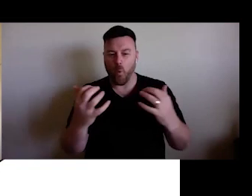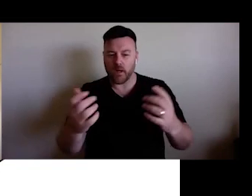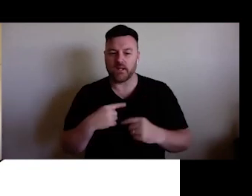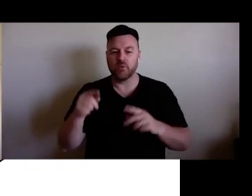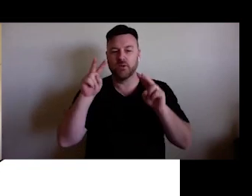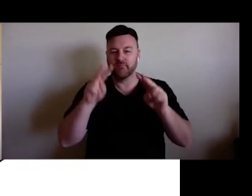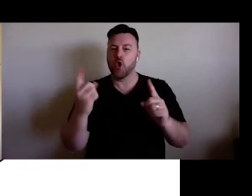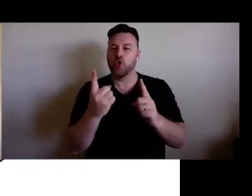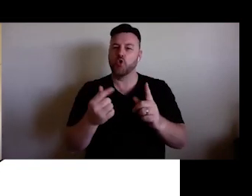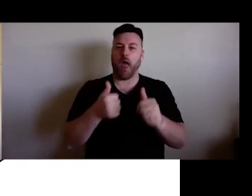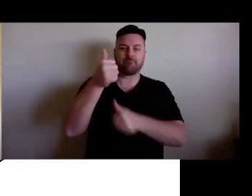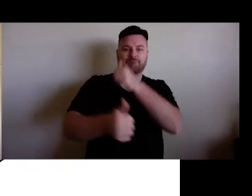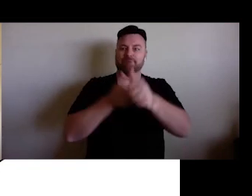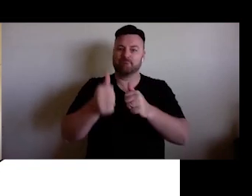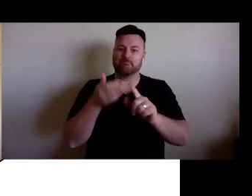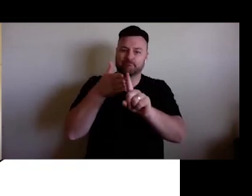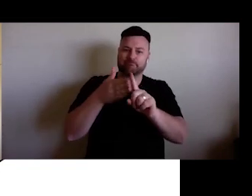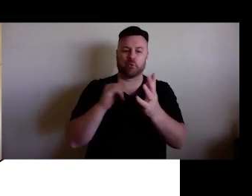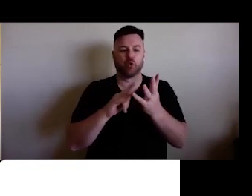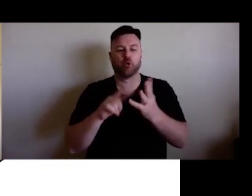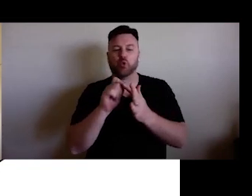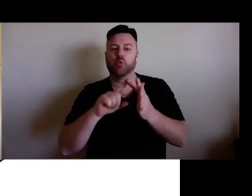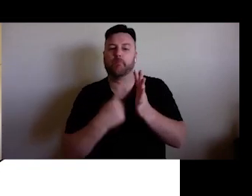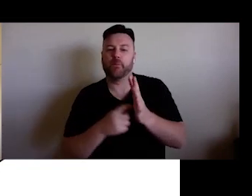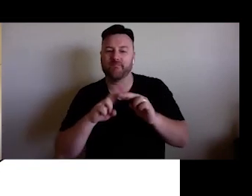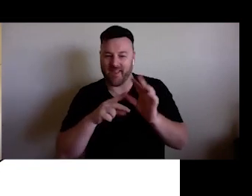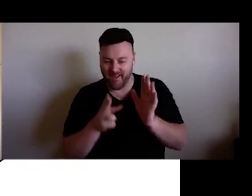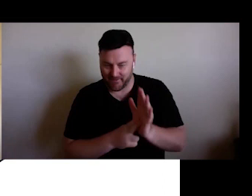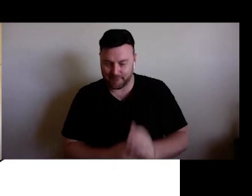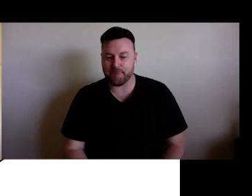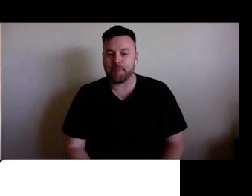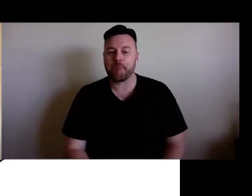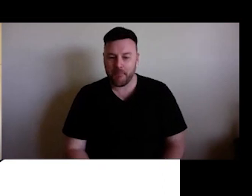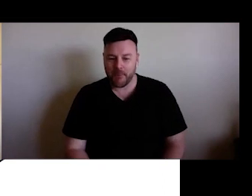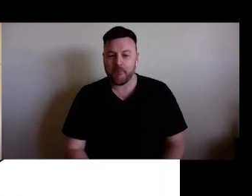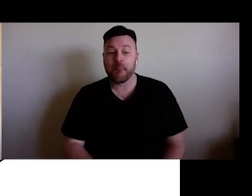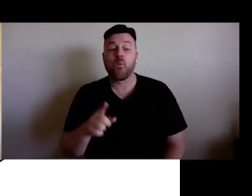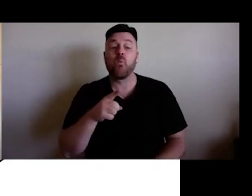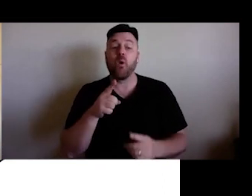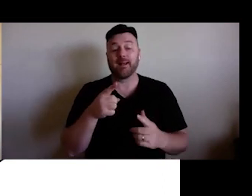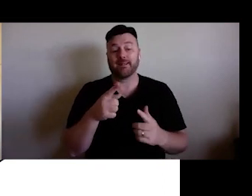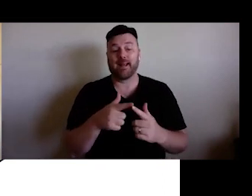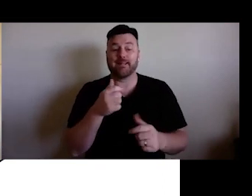Time Out, like a lot of media organisations, have never had more